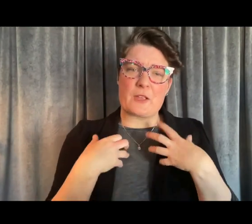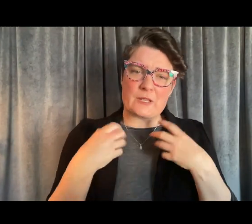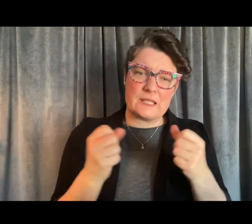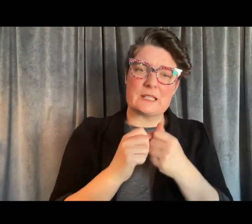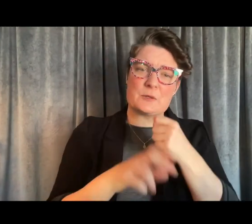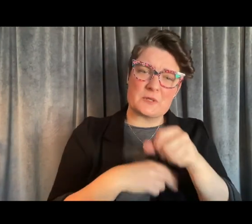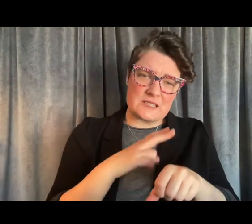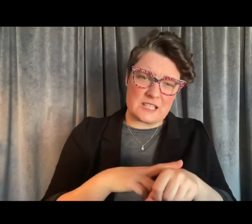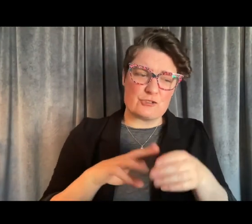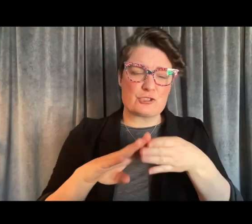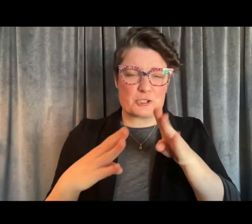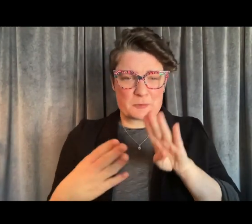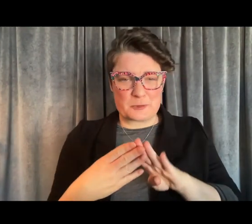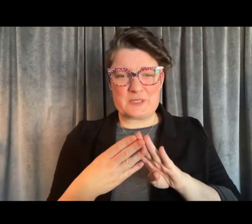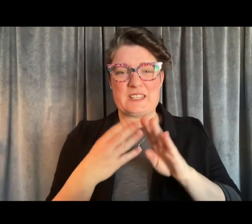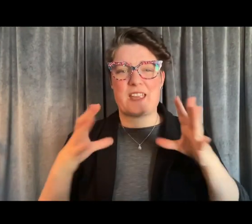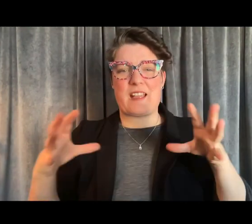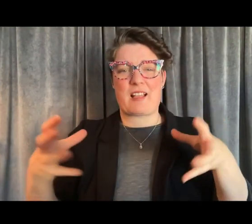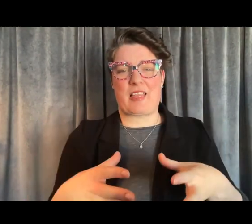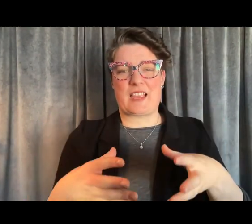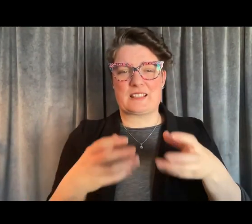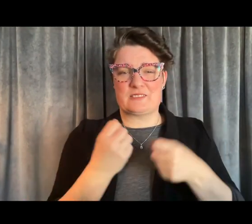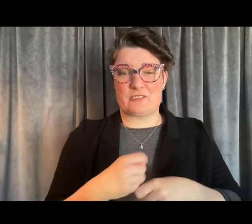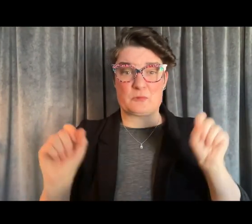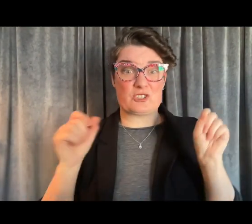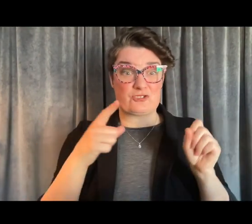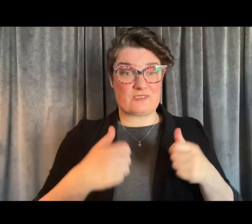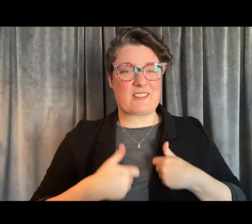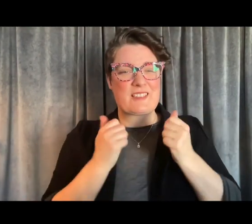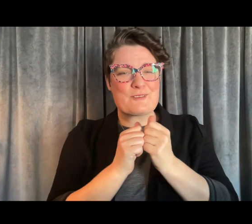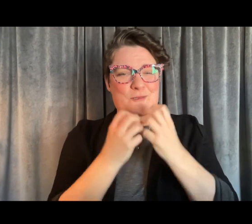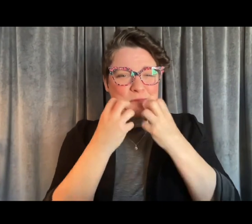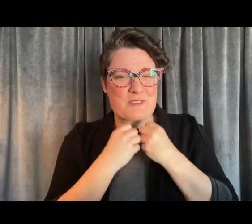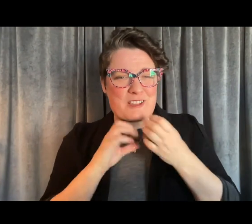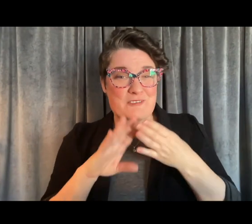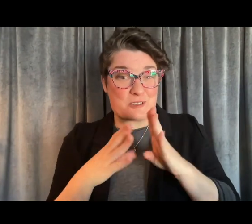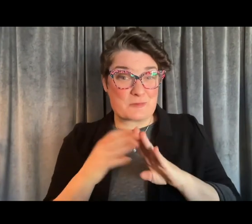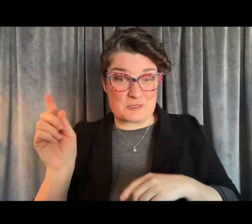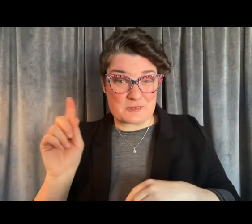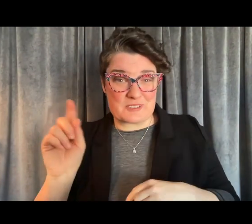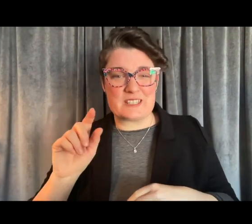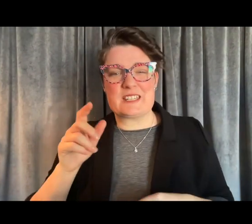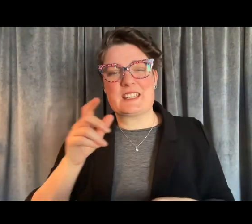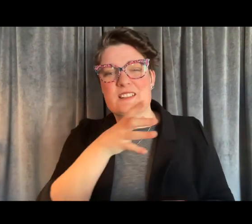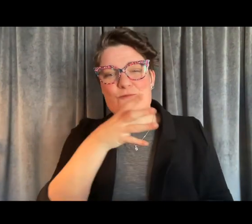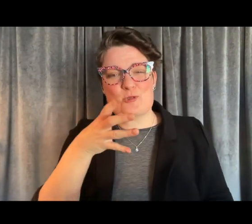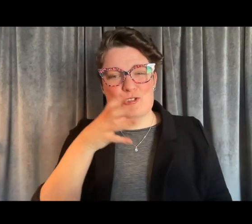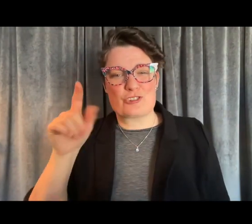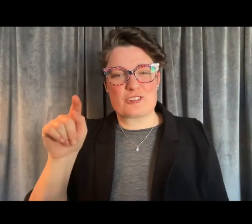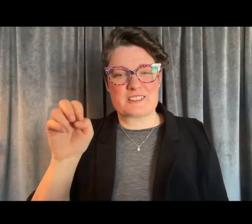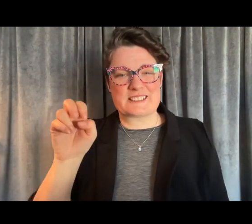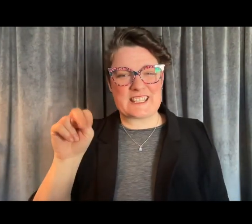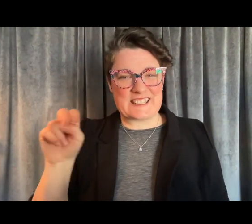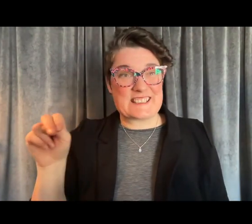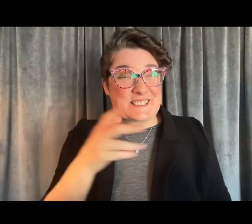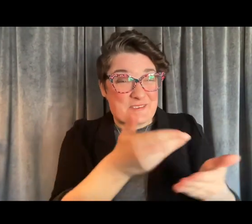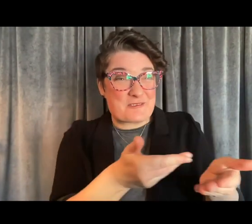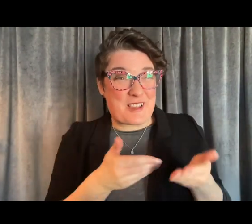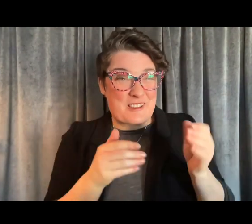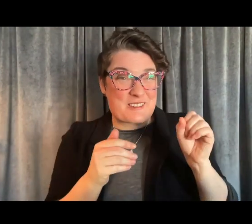and collective liberation. Socket lives with beloved community in rural Tennessee. Welcome Socket.